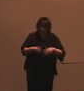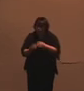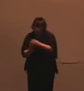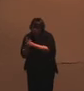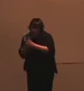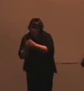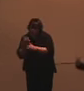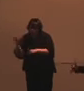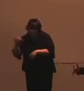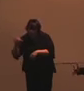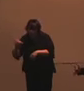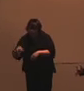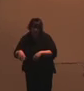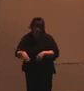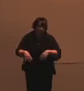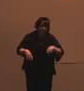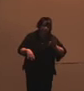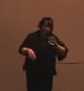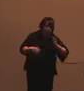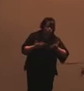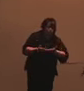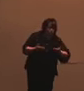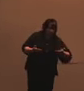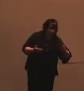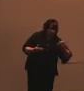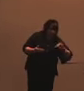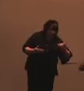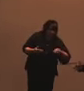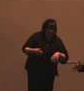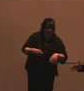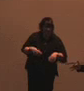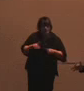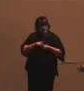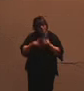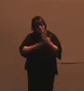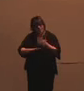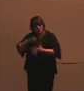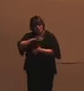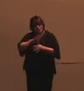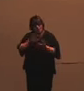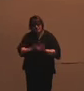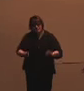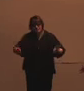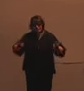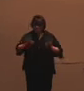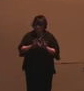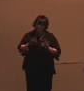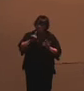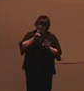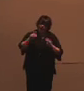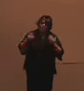But the most important thing is to create some a territory, like volume of air.